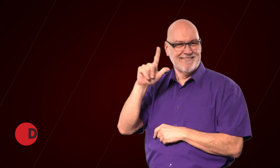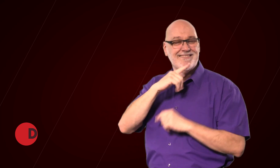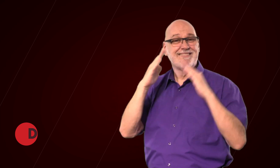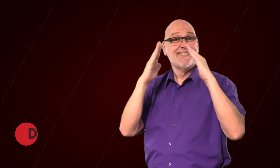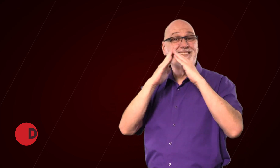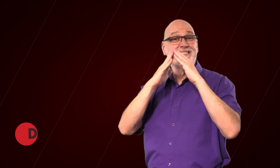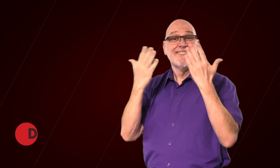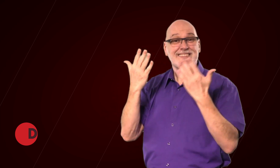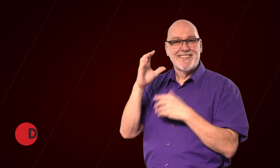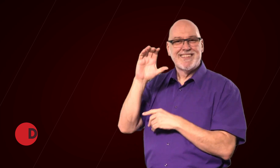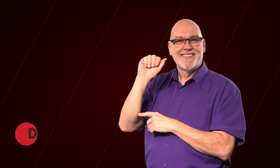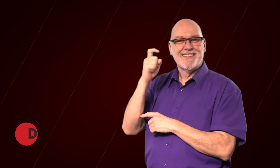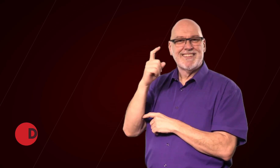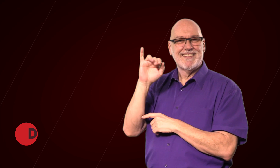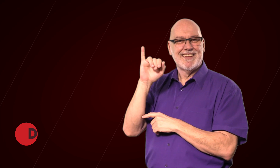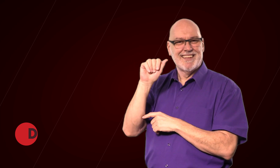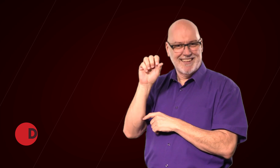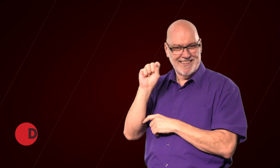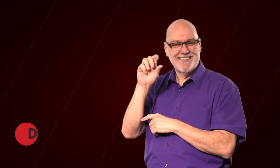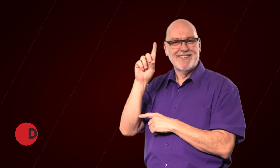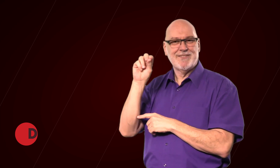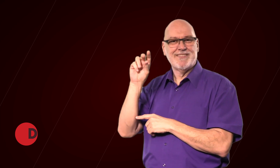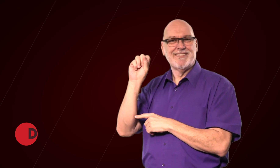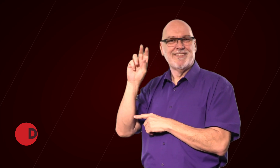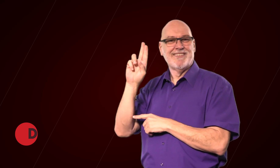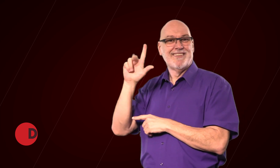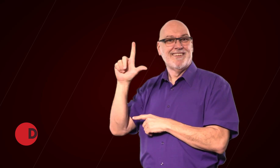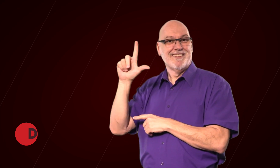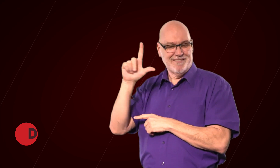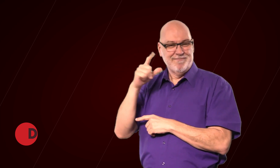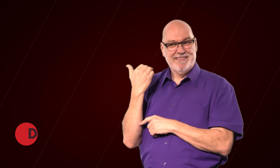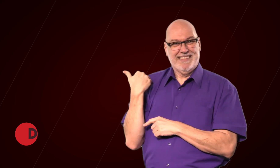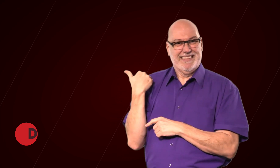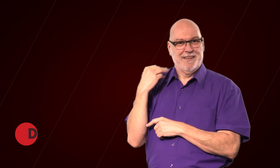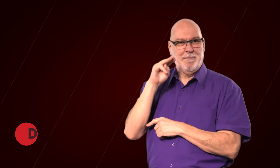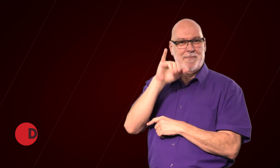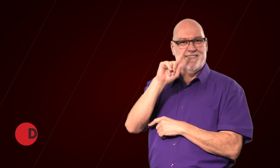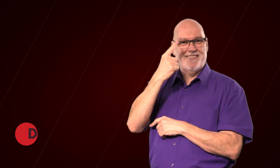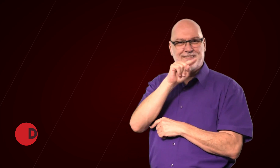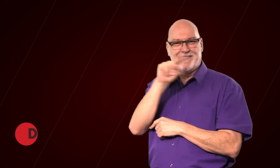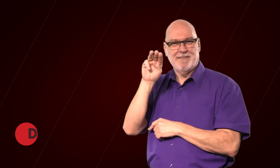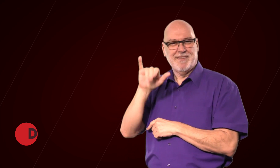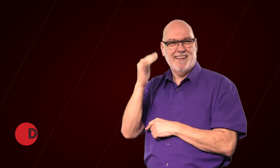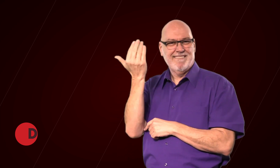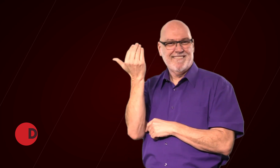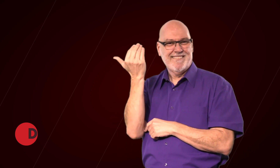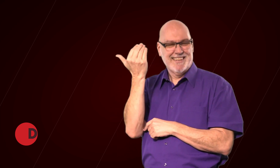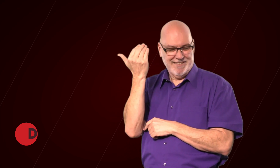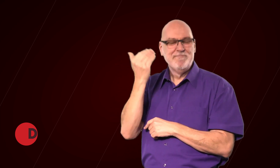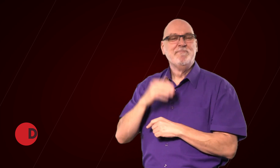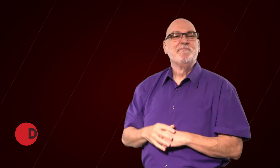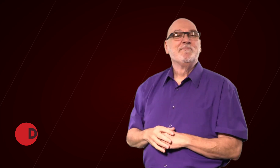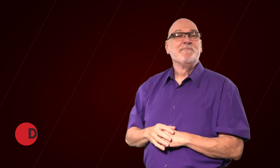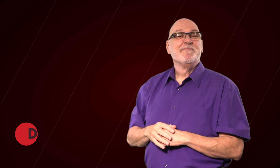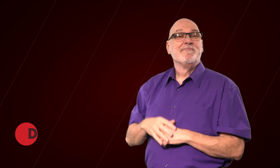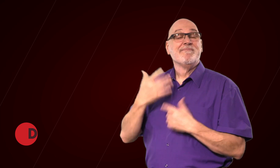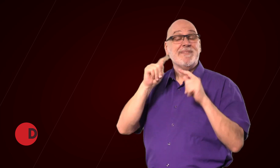Brazil, from 1 May to 15 May 2022.